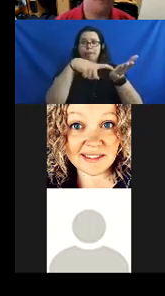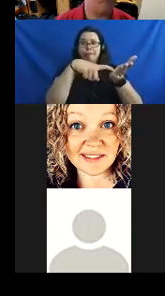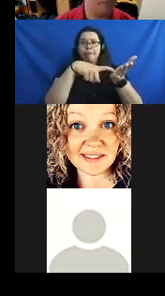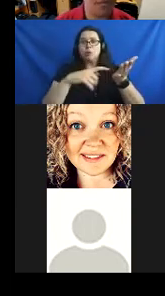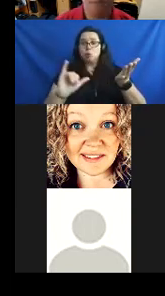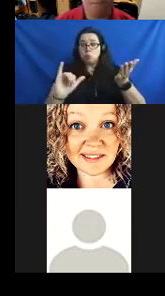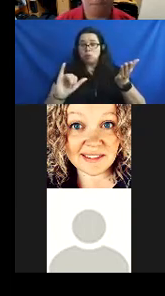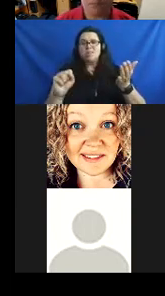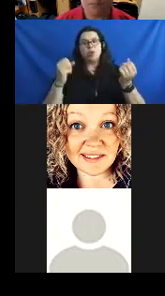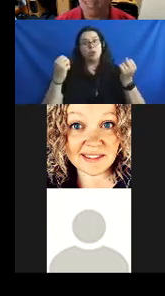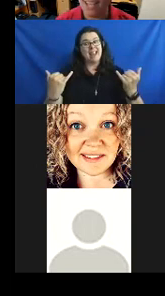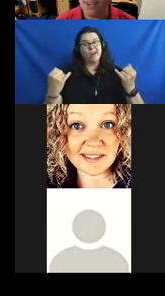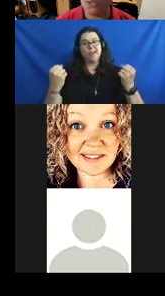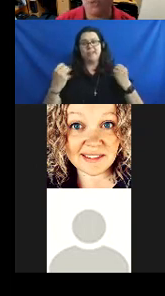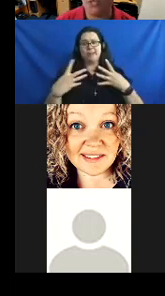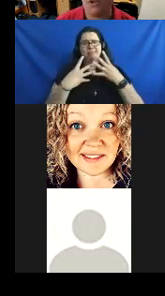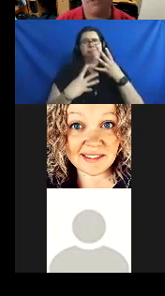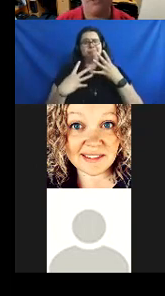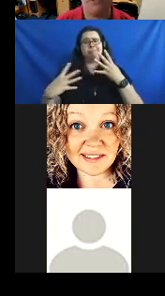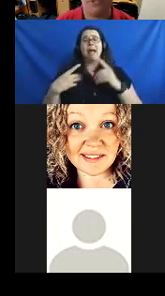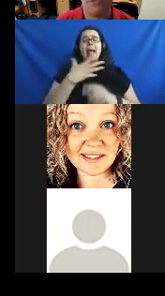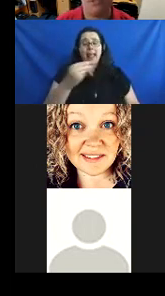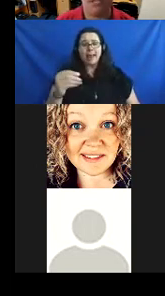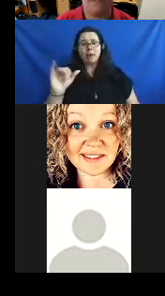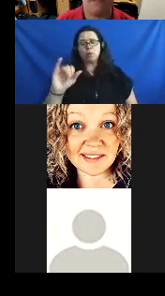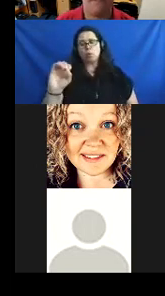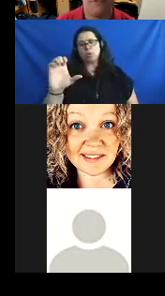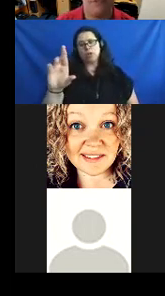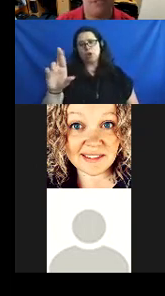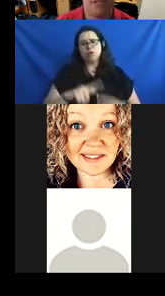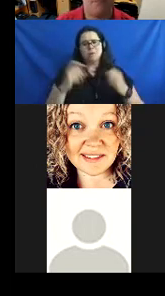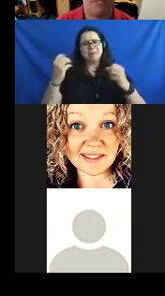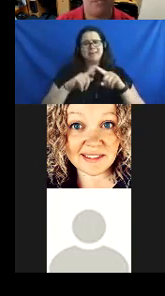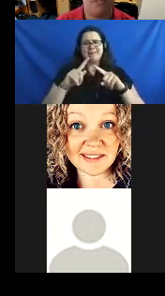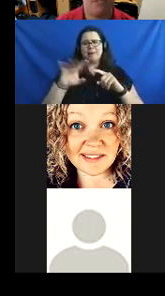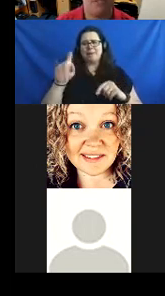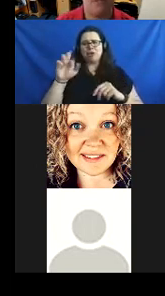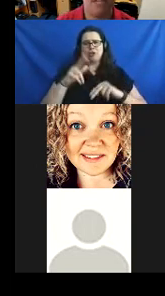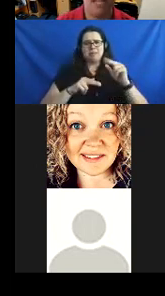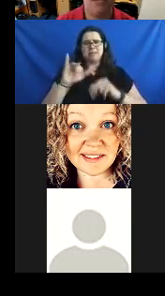THERE IS MANY. ALSO OCR. THERE ARE A LOT OF DIFFERENT FEATURES BUILT INTO THESE.